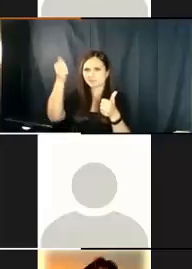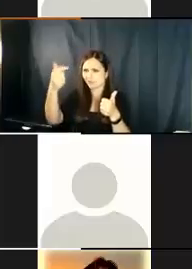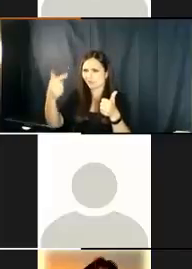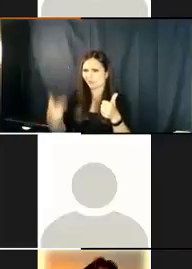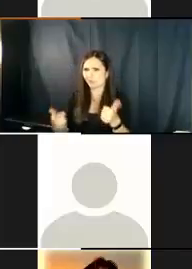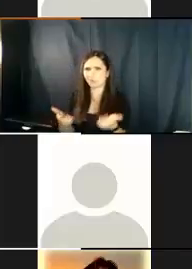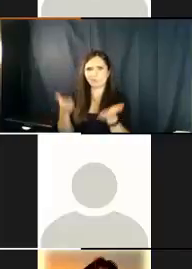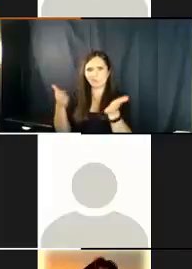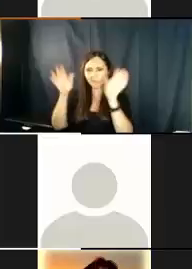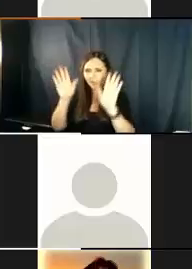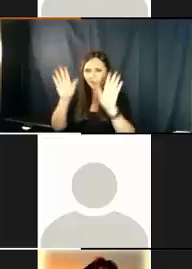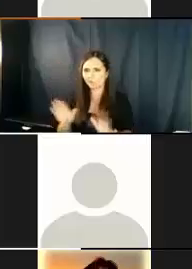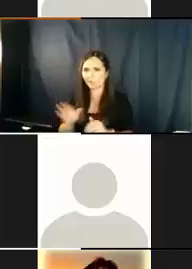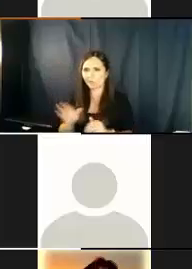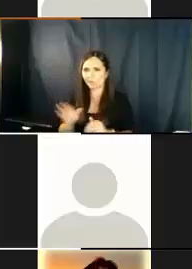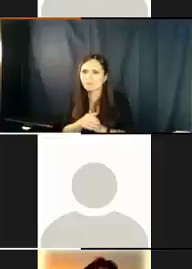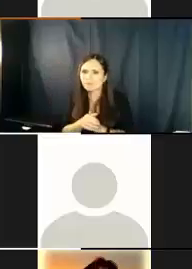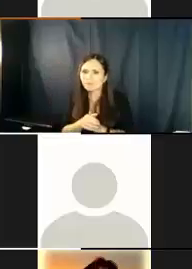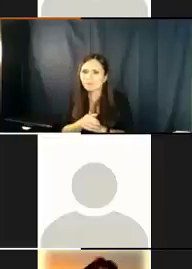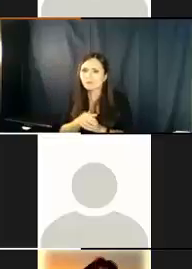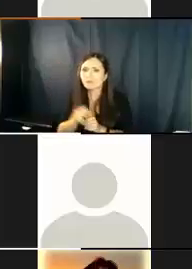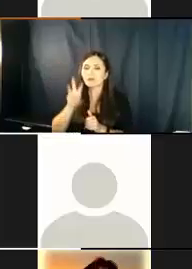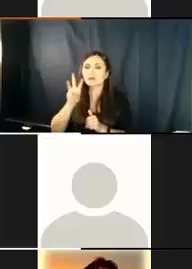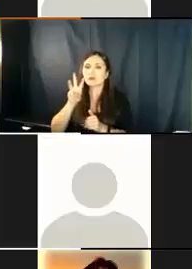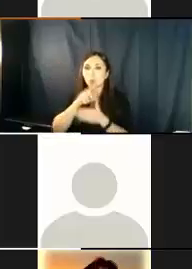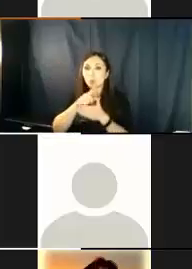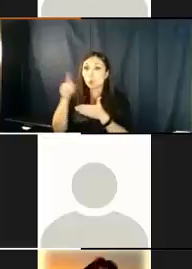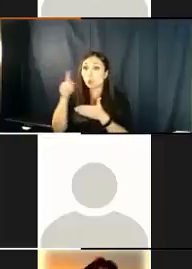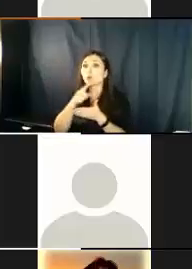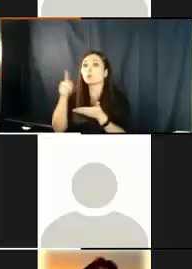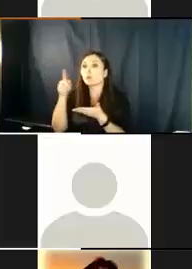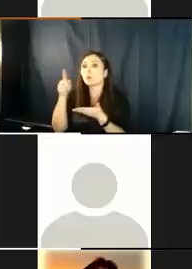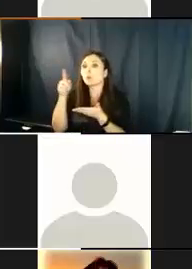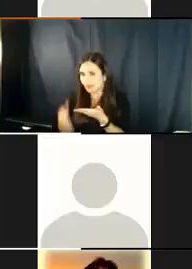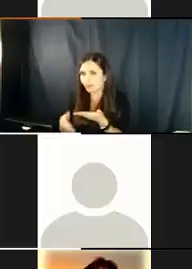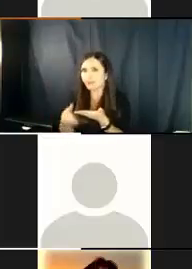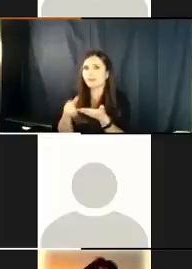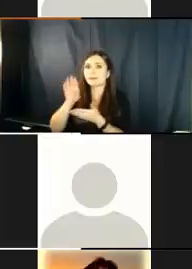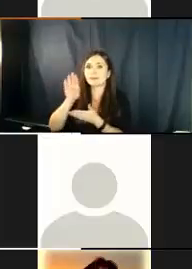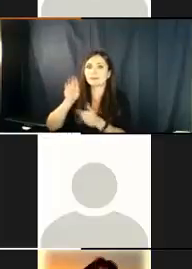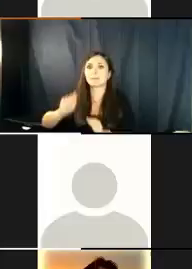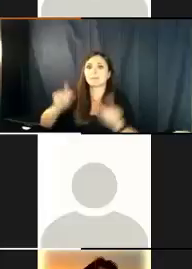Wiki and blog assignments shared writing opportunities.